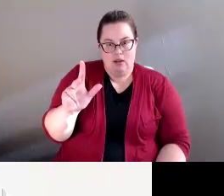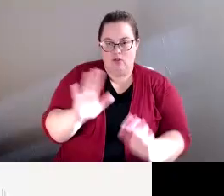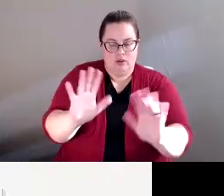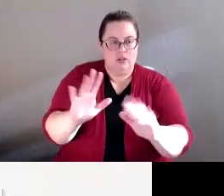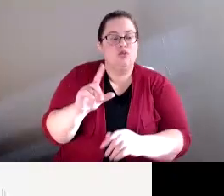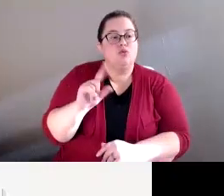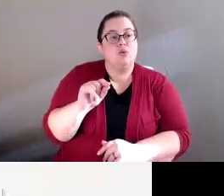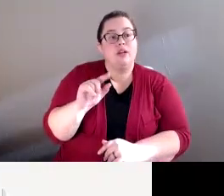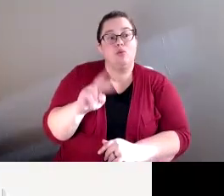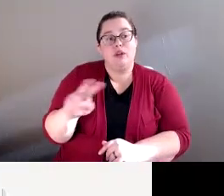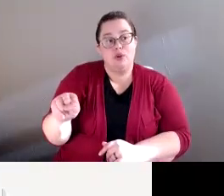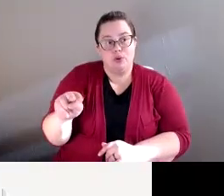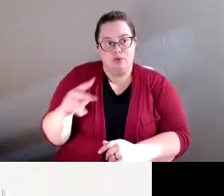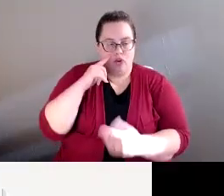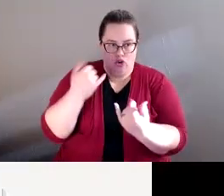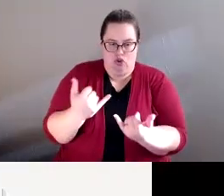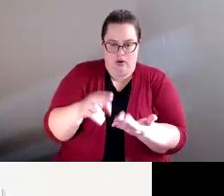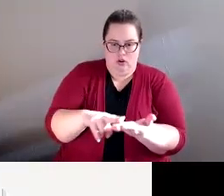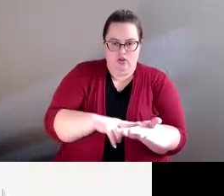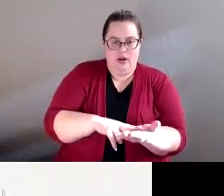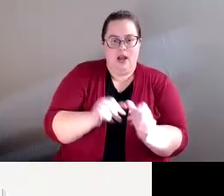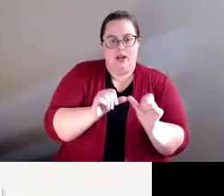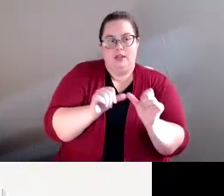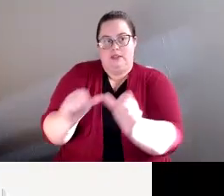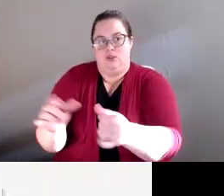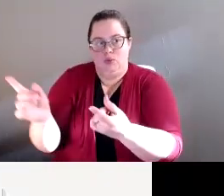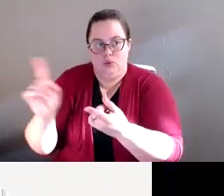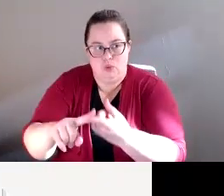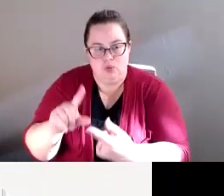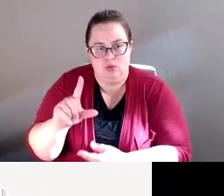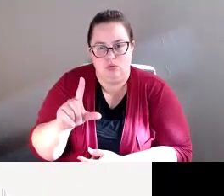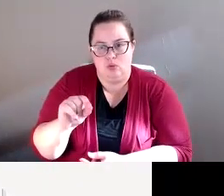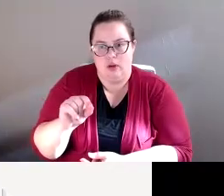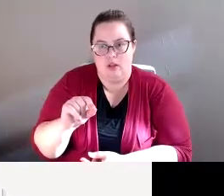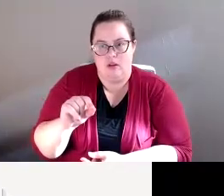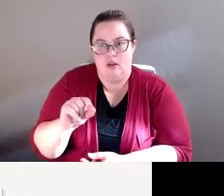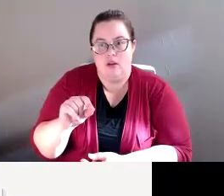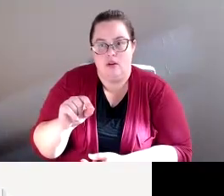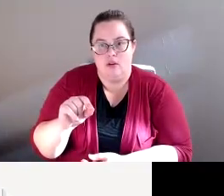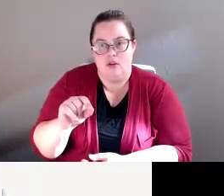and it goes through 2033. And so we'll be using Canvas, for a while.